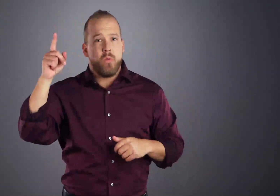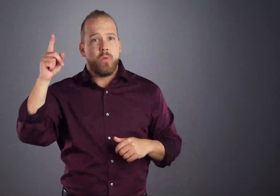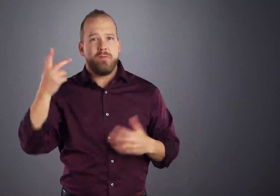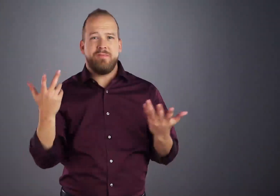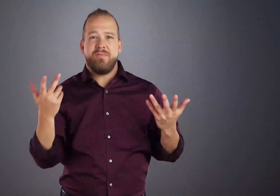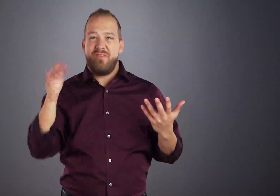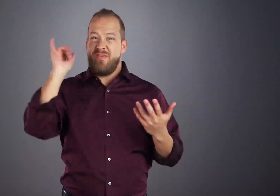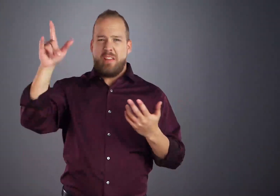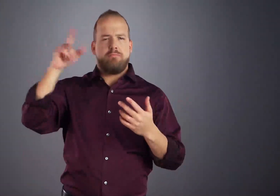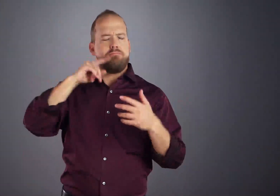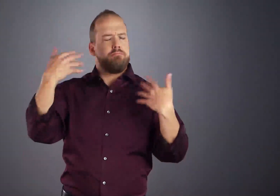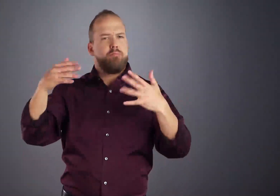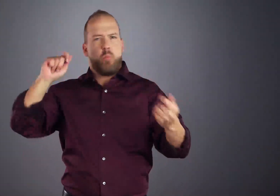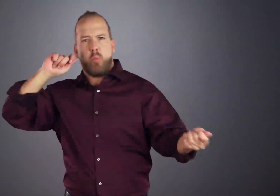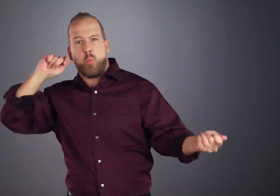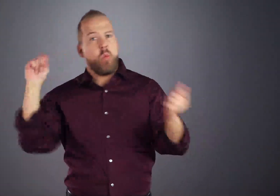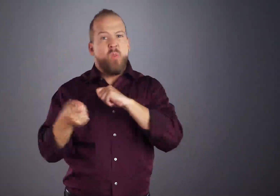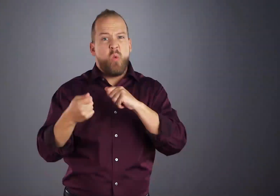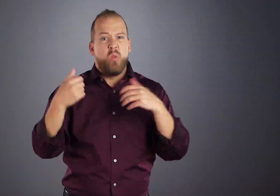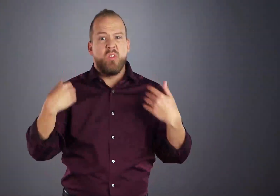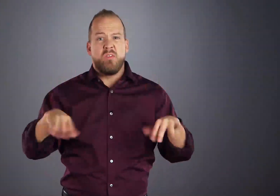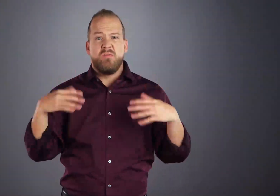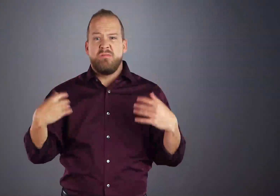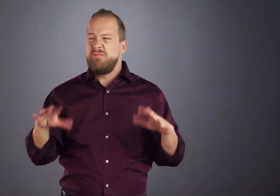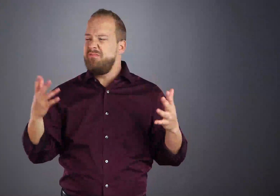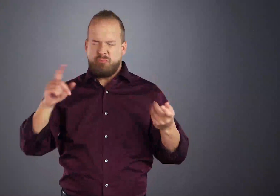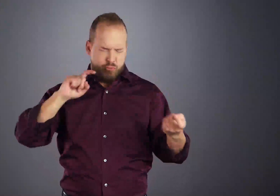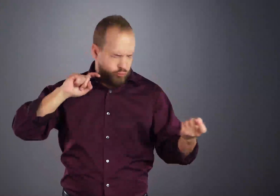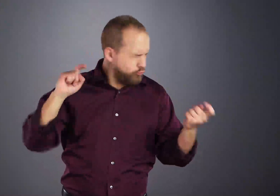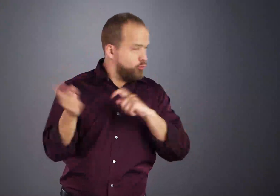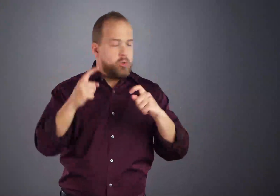These were revolutionary and drastic proposals,